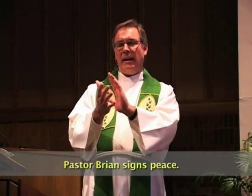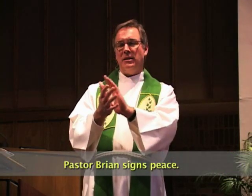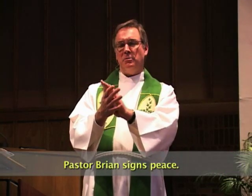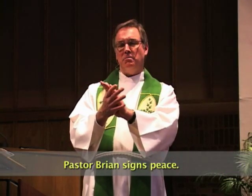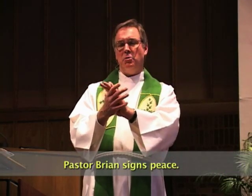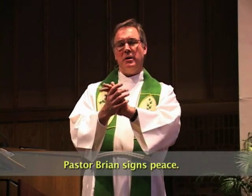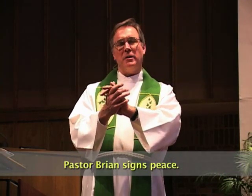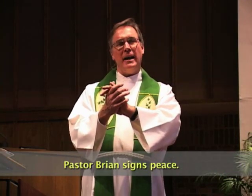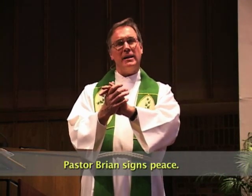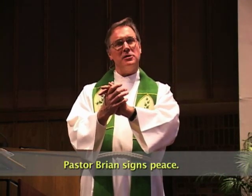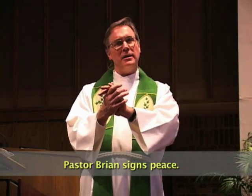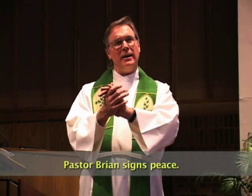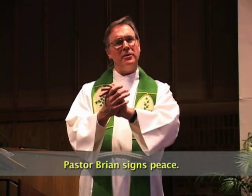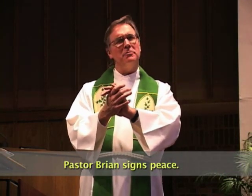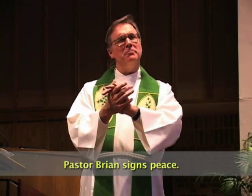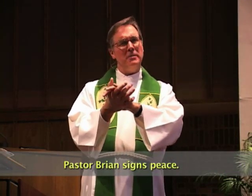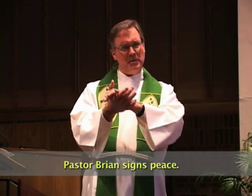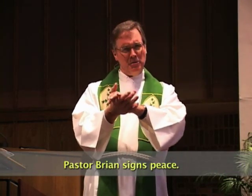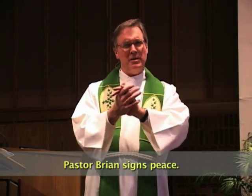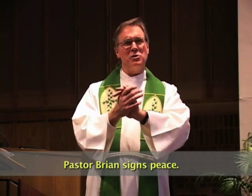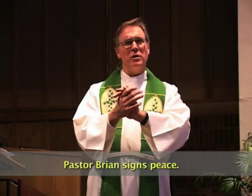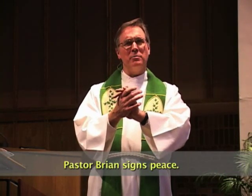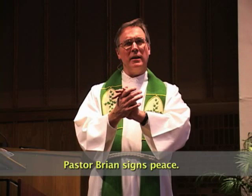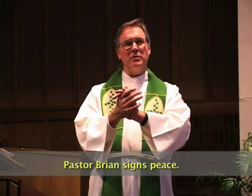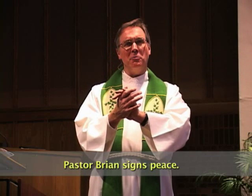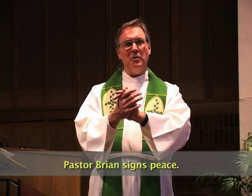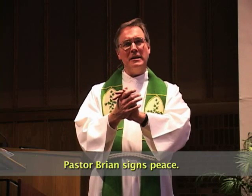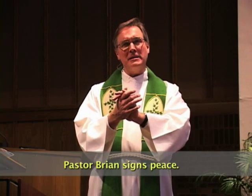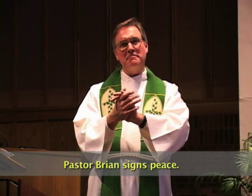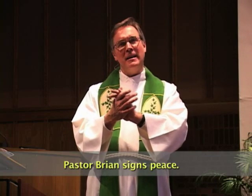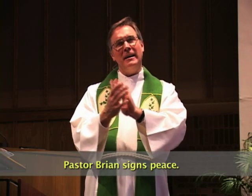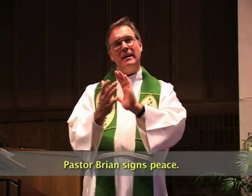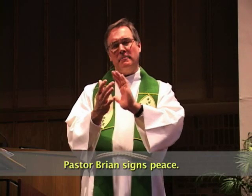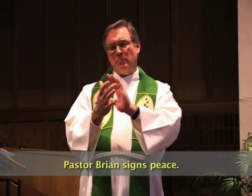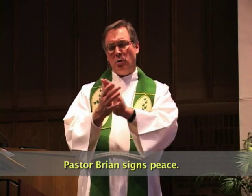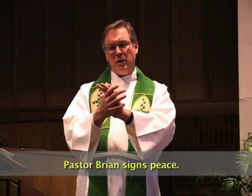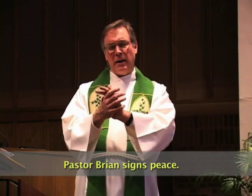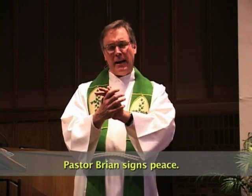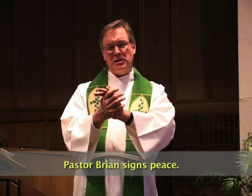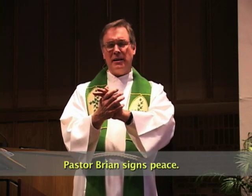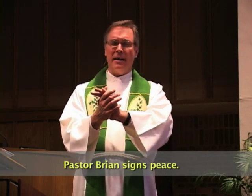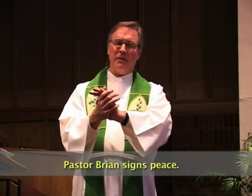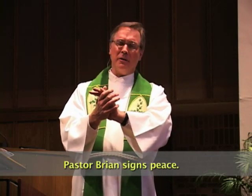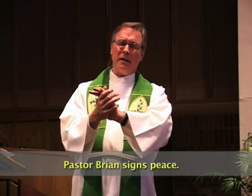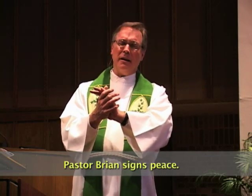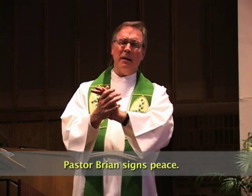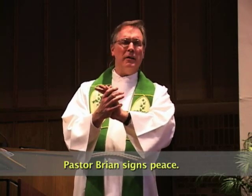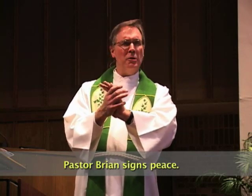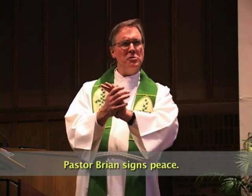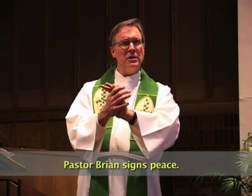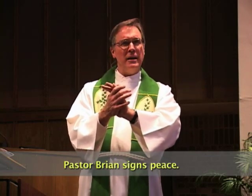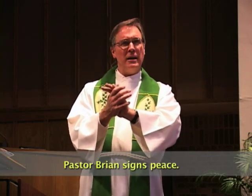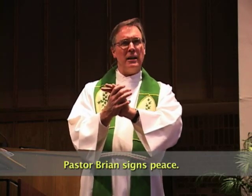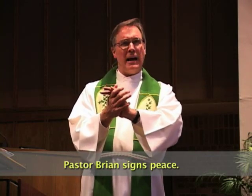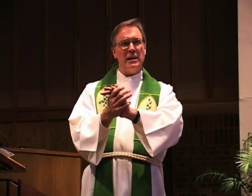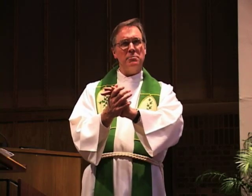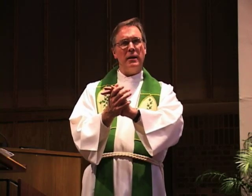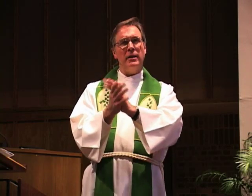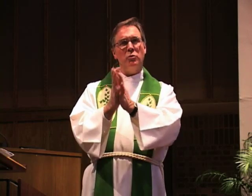Walk, together [Amanda signs]. Go in peace and walk, together. [Cut to a woman and a man signing walk together. They hug. Piano plays a few chords] [Fade out] PART 2 [Fade into slide displaying the UMC Cross and Flame Emblem with the title words and Amy, the ASL signer. Sound comes from a piano playing Joyful, Joyful, We Adore Thee] [Subtitle: See it! Say it! Sign it! Part 2] [Fade into Pastor Brian facing the camera] Brian: You've seen the video and now you get to do it. See it, say it and sign it. [Caption: Pastor Brian asks us to practice signing] Brian: Here at Centennial, we've been offering these American Sign Language words as a way of passing the peace and halting the spread of germs, as